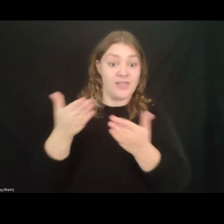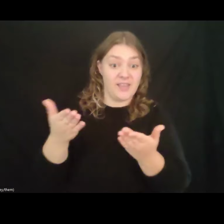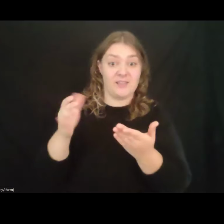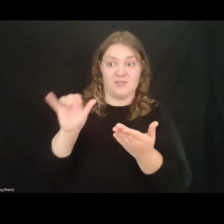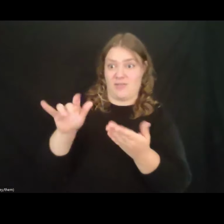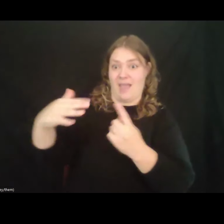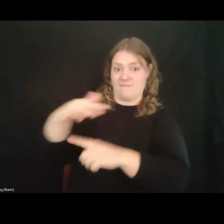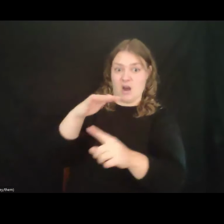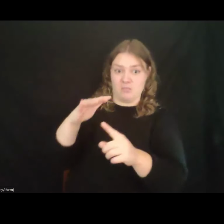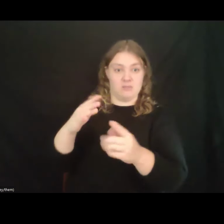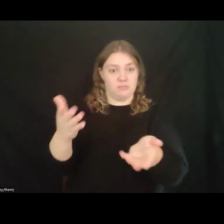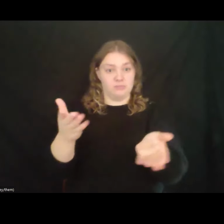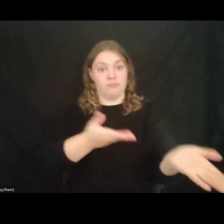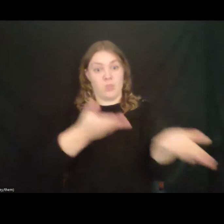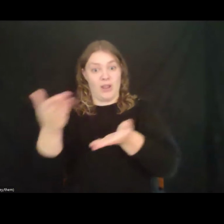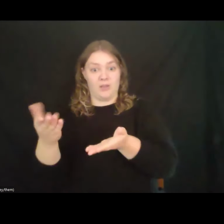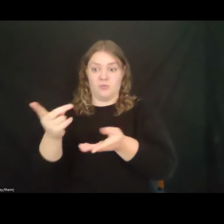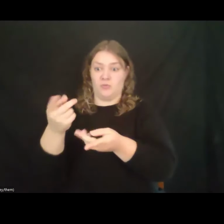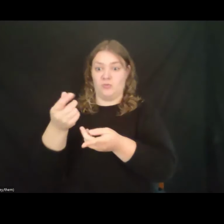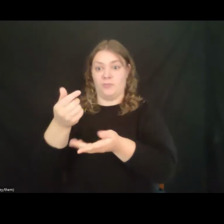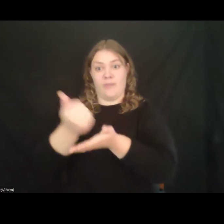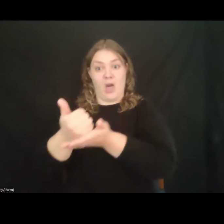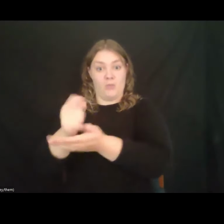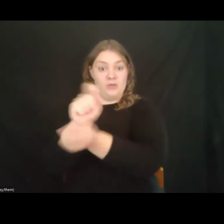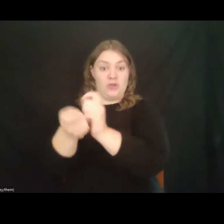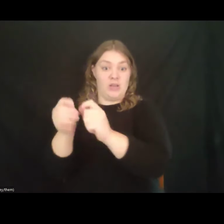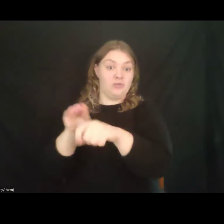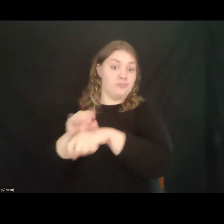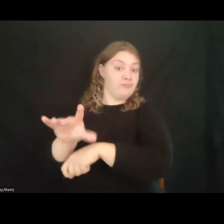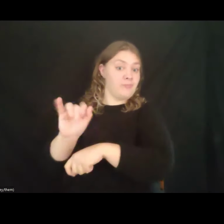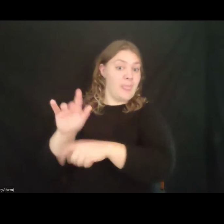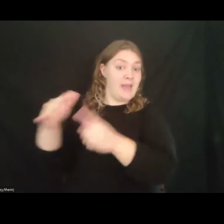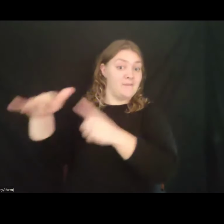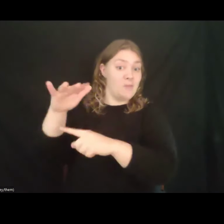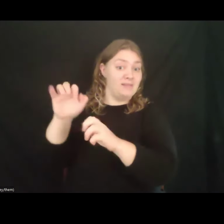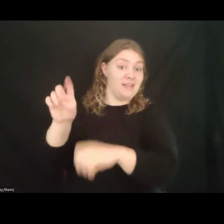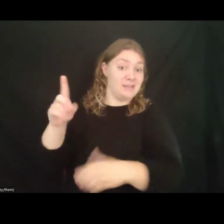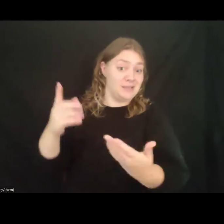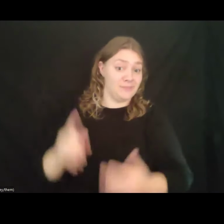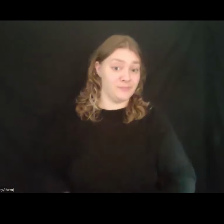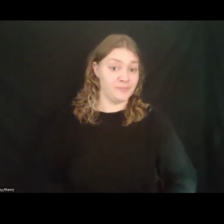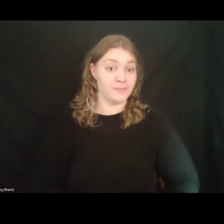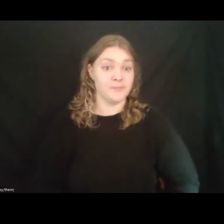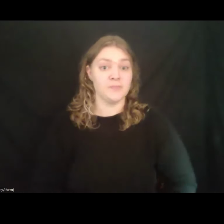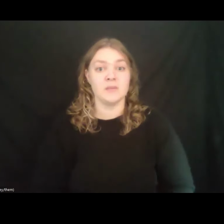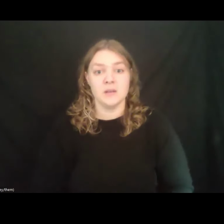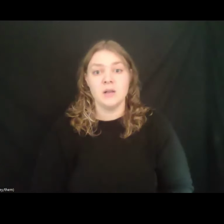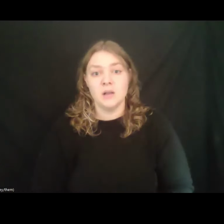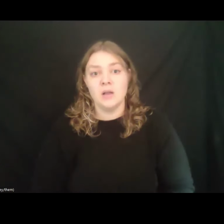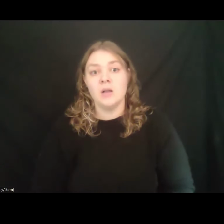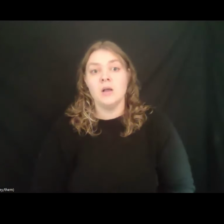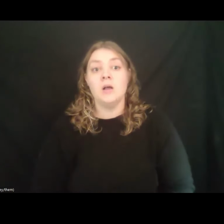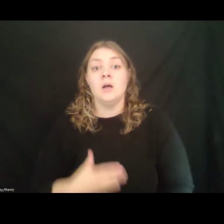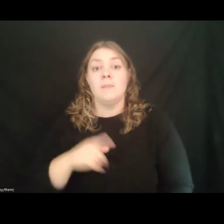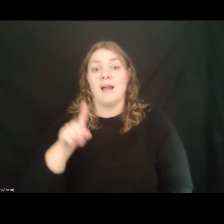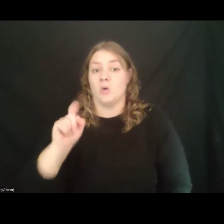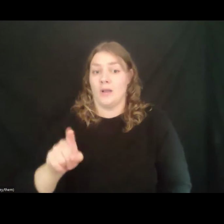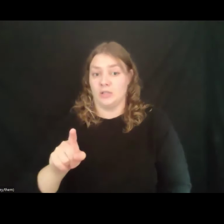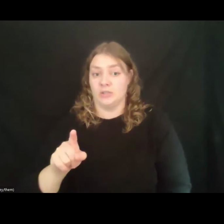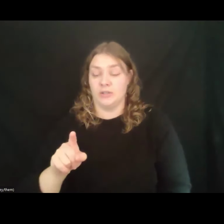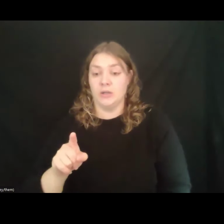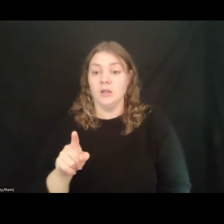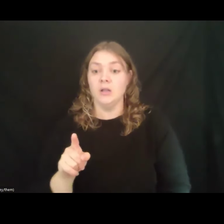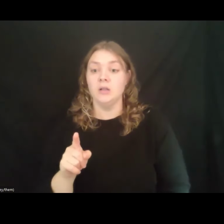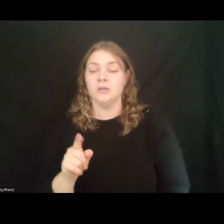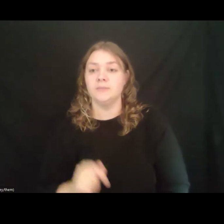help change um that environment so so I I was um my question is how do we with the jealousy